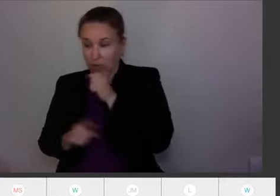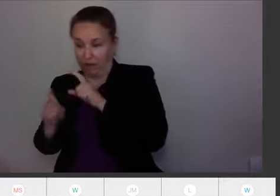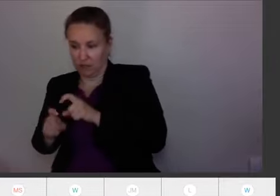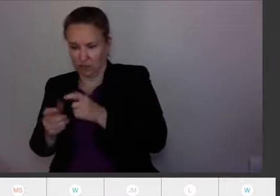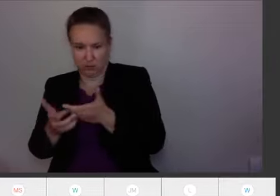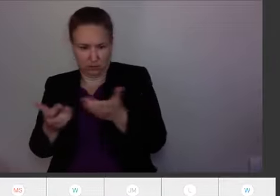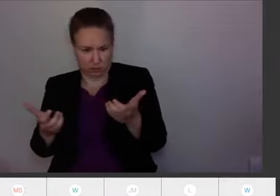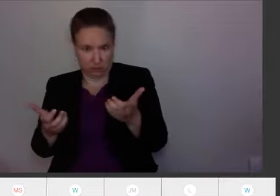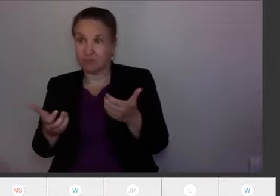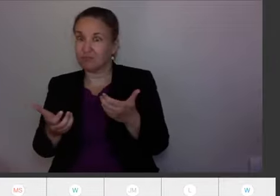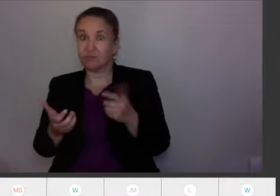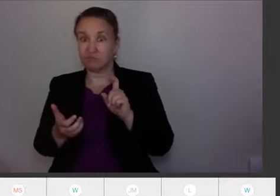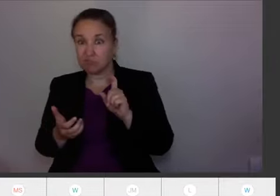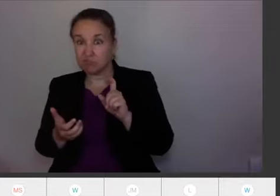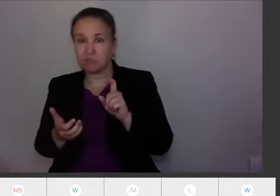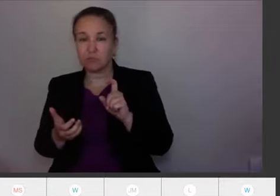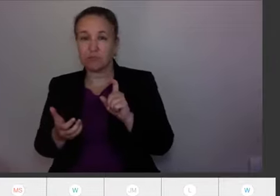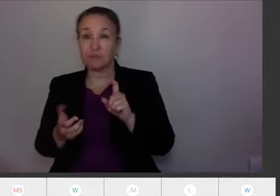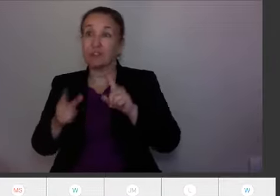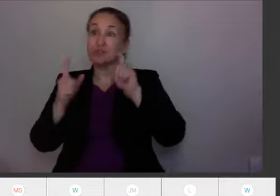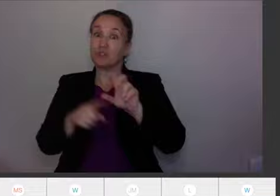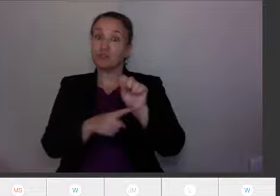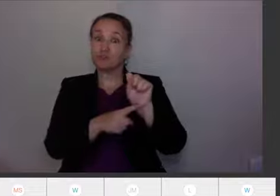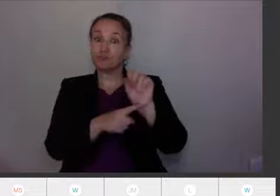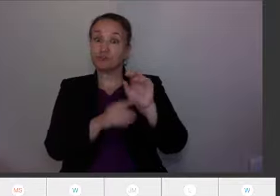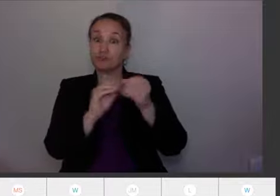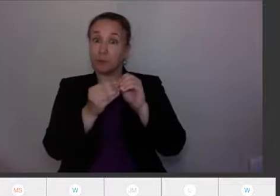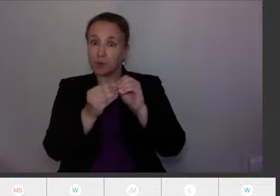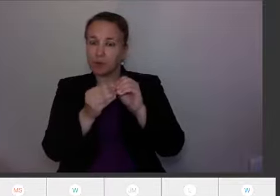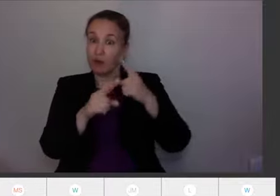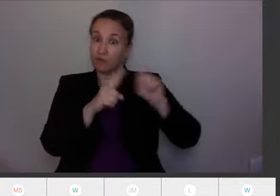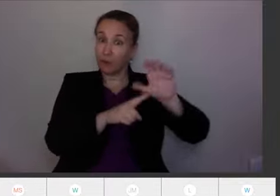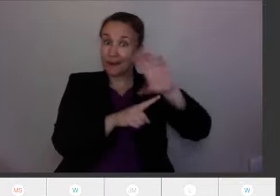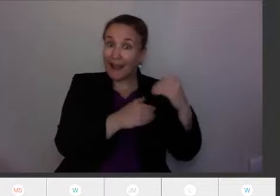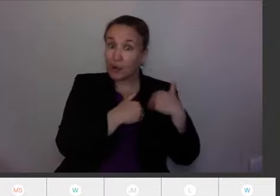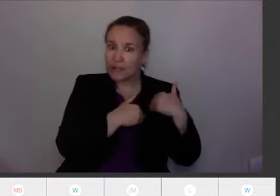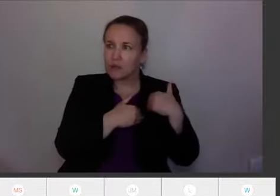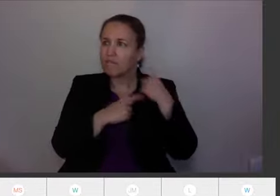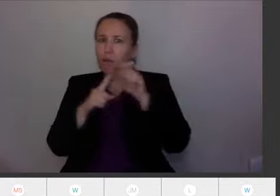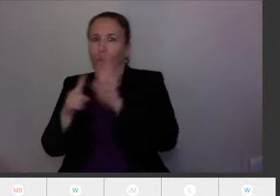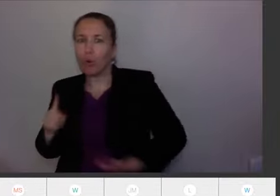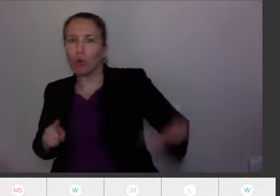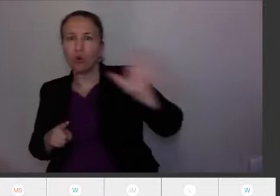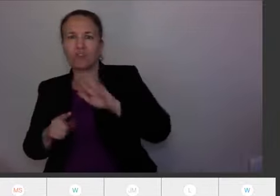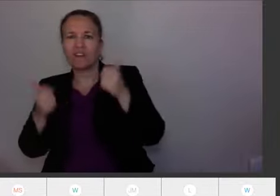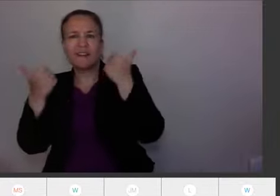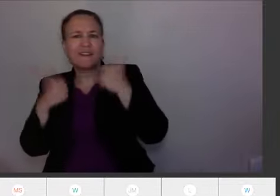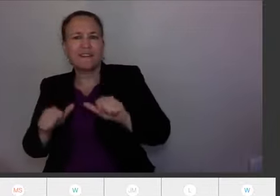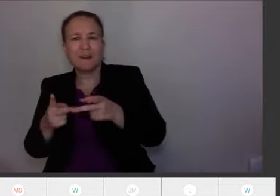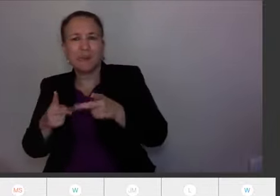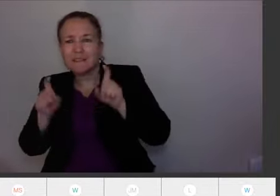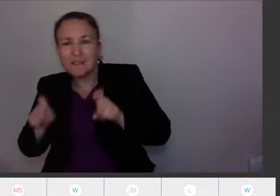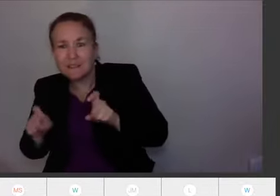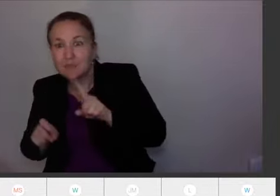all the tests being done or those the tests that the county is is responsible for collecting [Commissioner] yep so that positivity graph that has